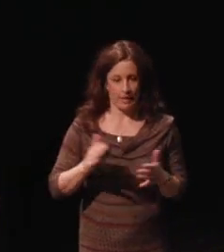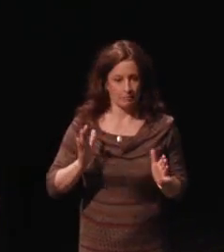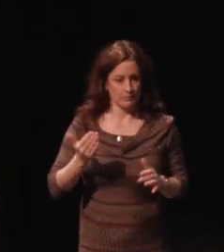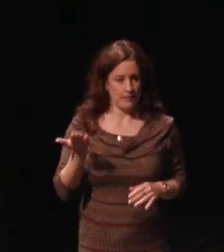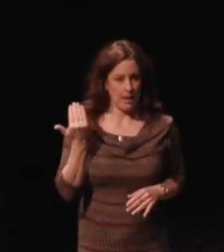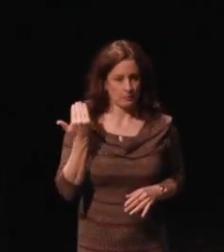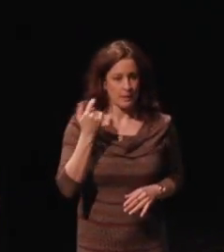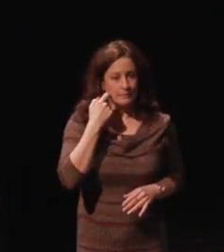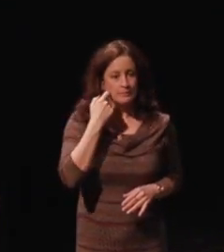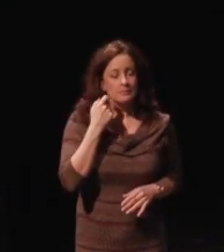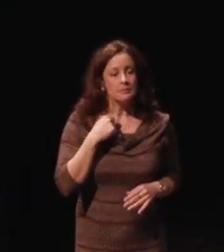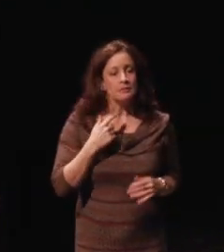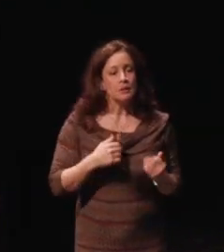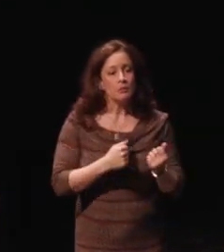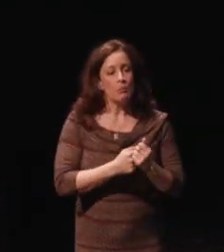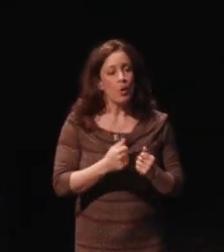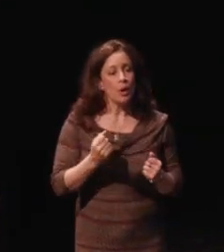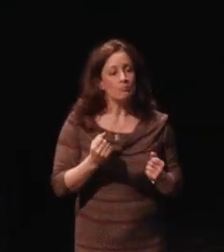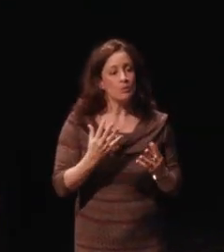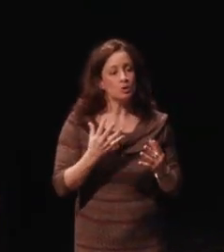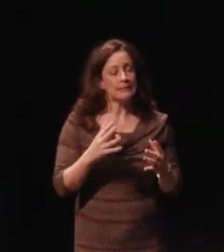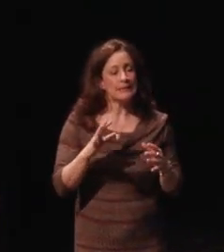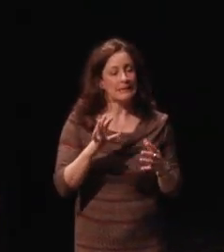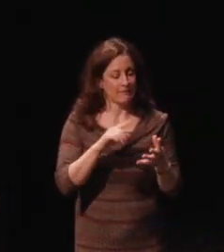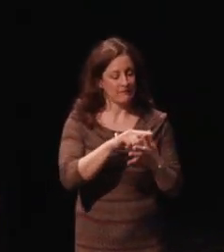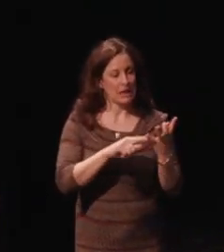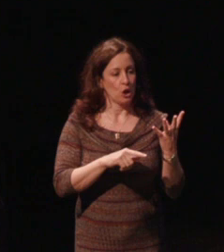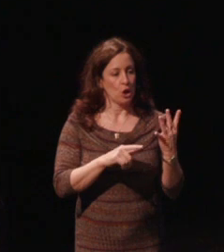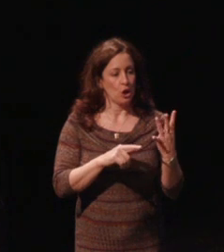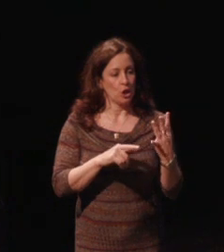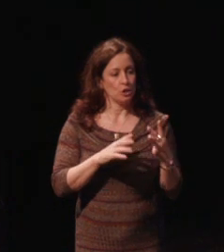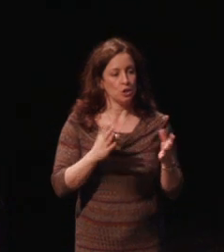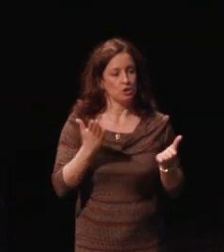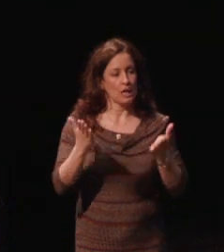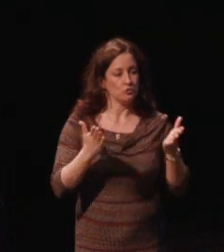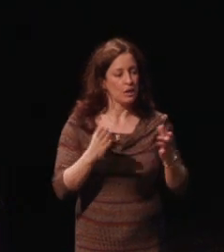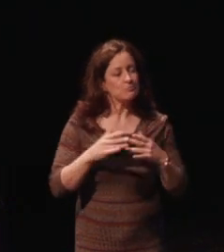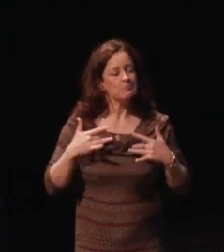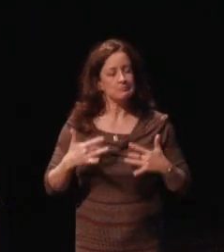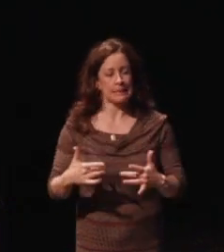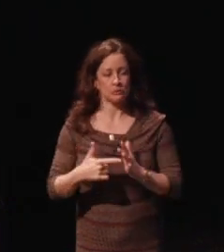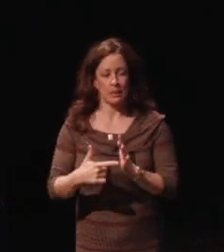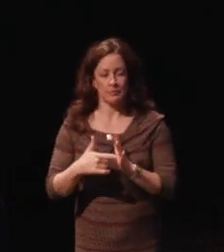Which is support multi-finger gestures. My examples will usually be about mobile games but they're also